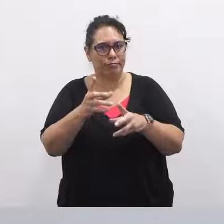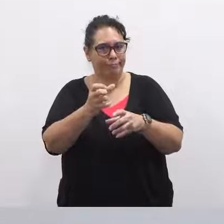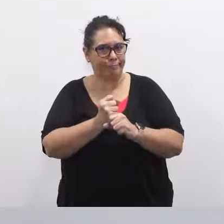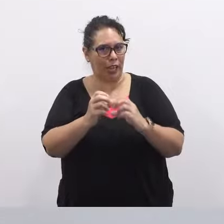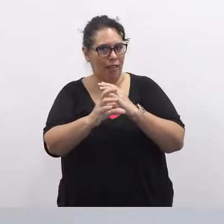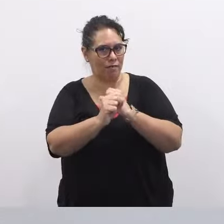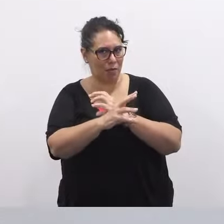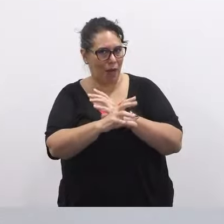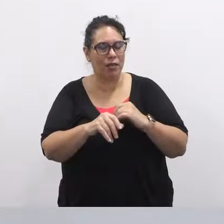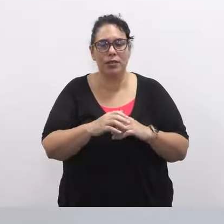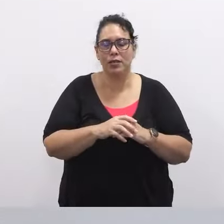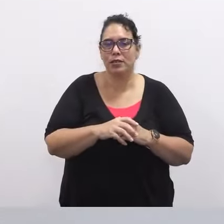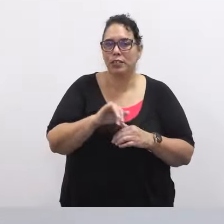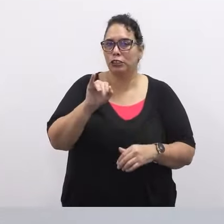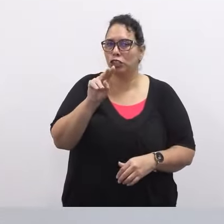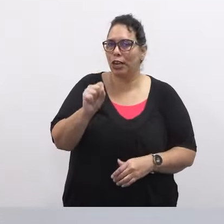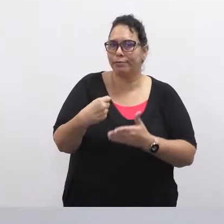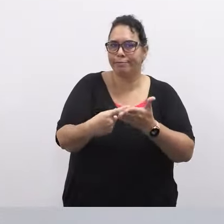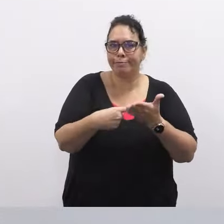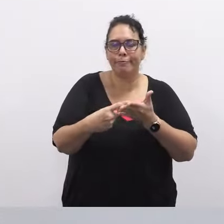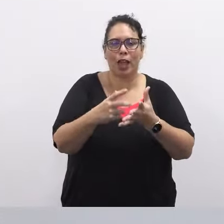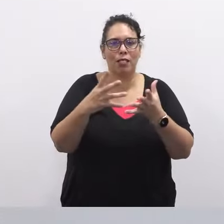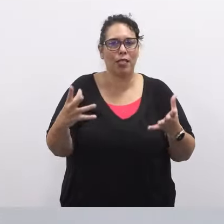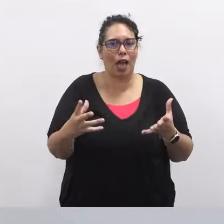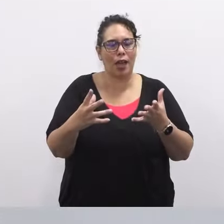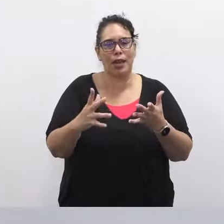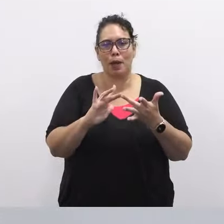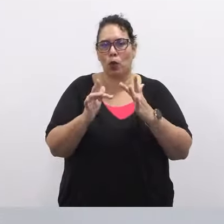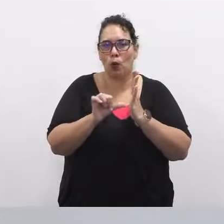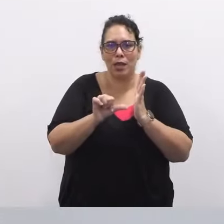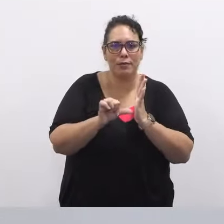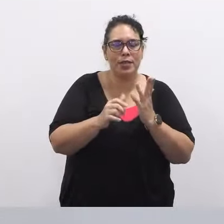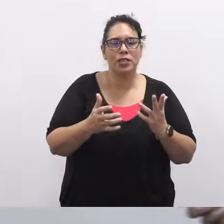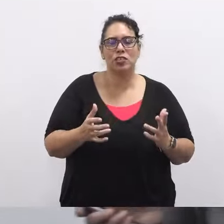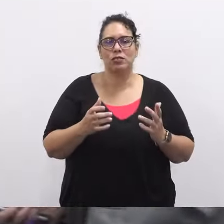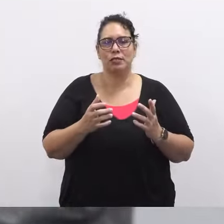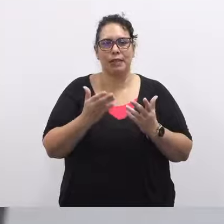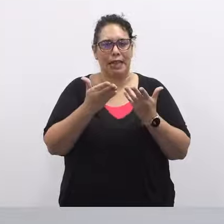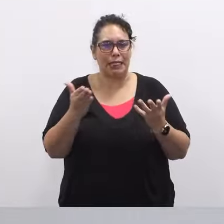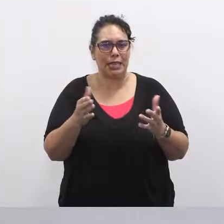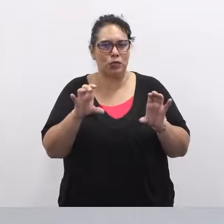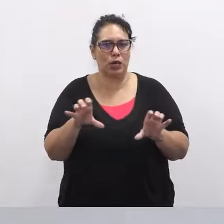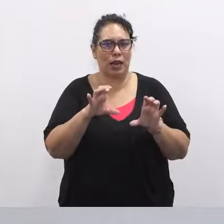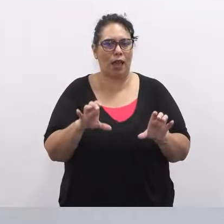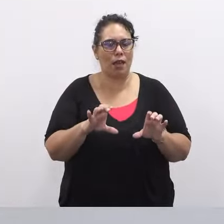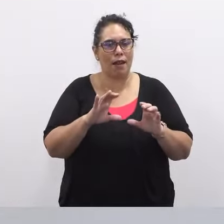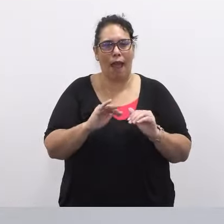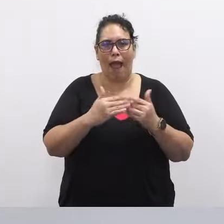James talked a lot about the website and some of the things that we've done in terms of how we're showing off these maps